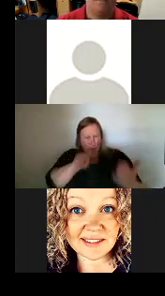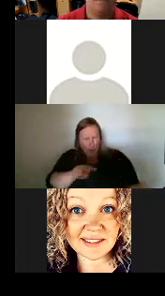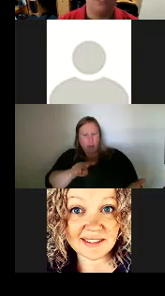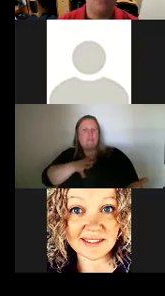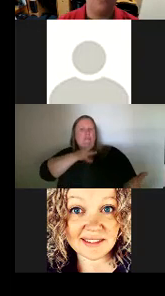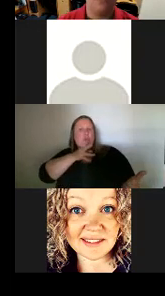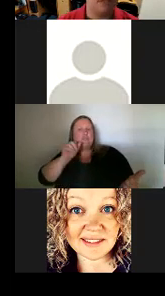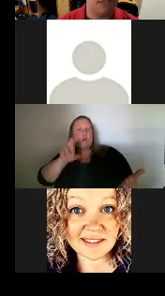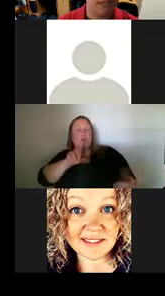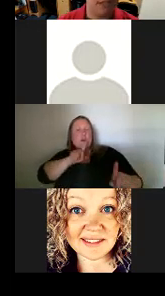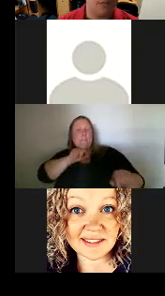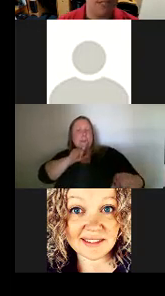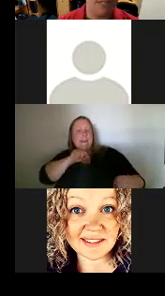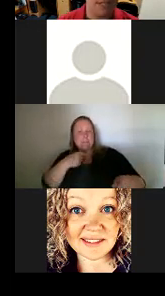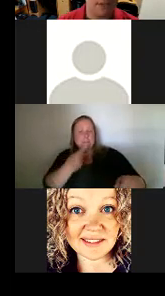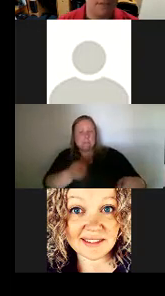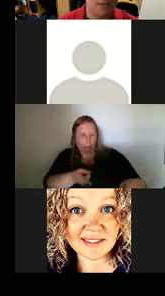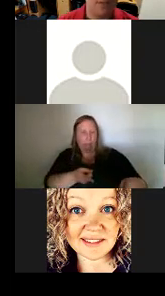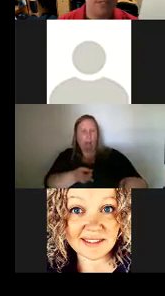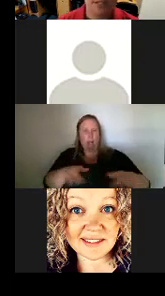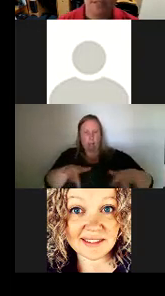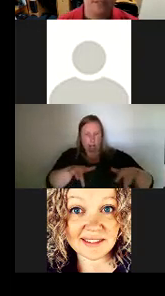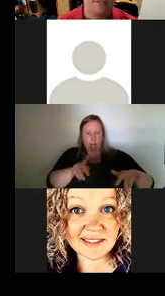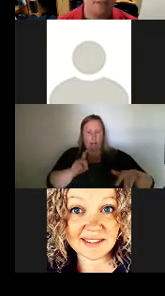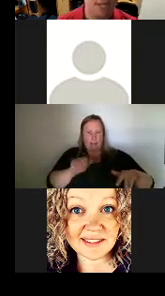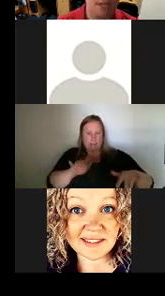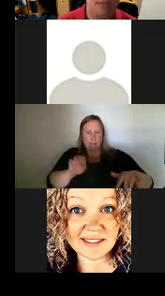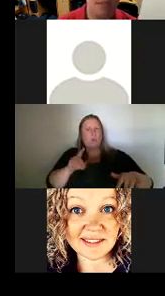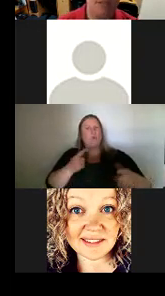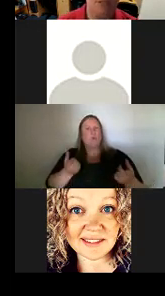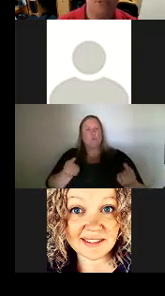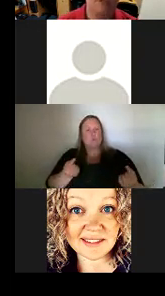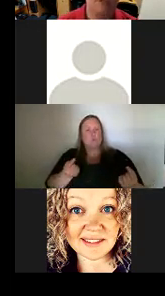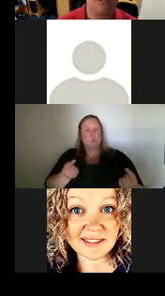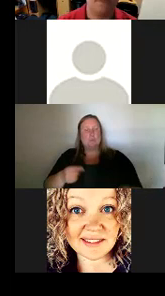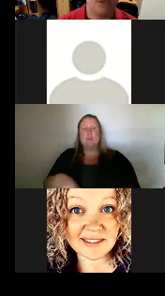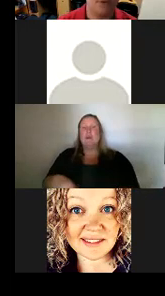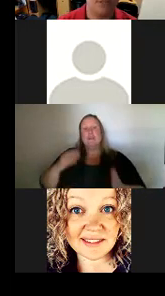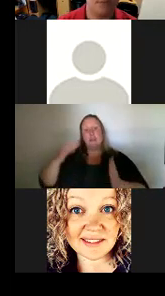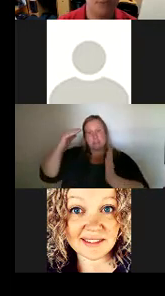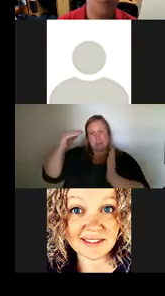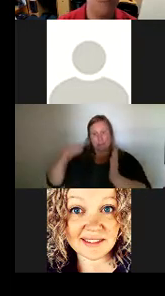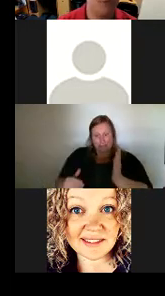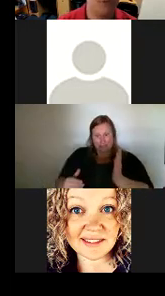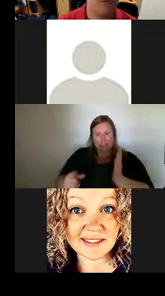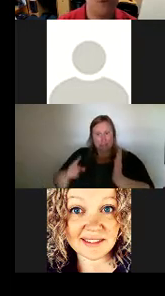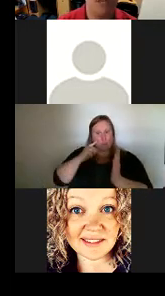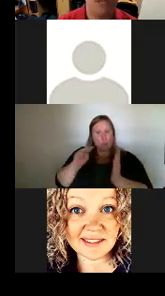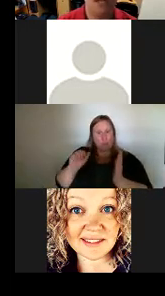THERE IS A LINK ON 47 FOR A LIST OF COMMANDS AND GESTURES FOR USING MacOS COMPUTER WITH VOICEOVER.